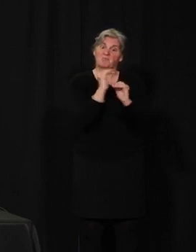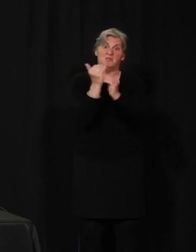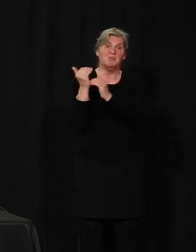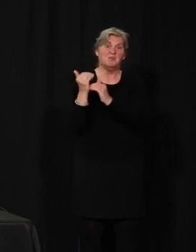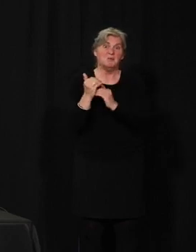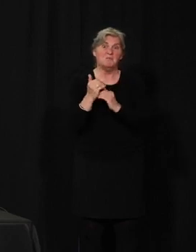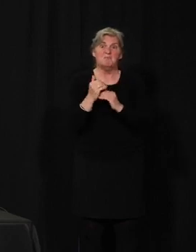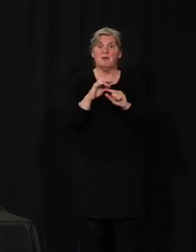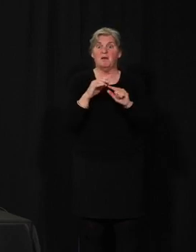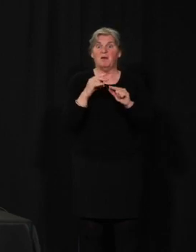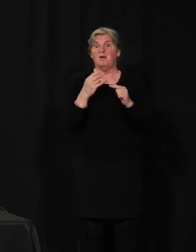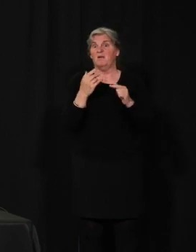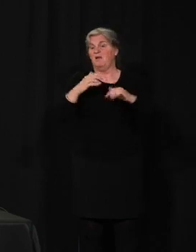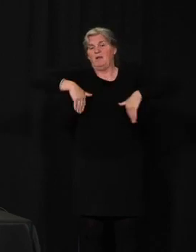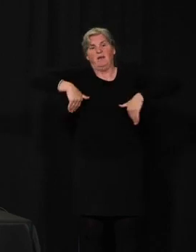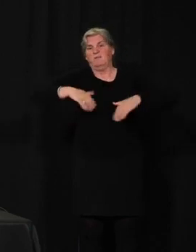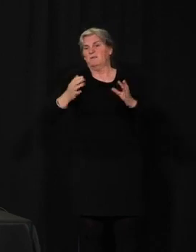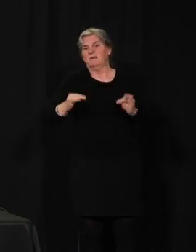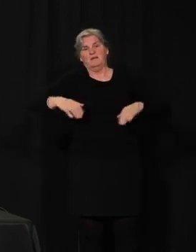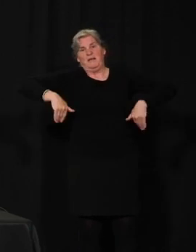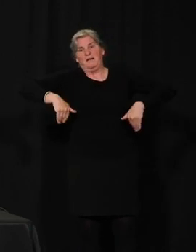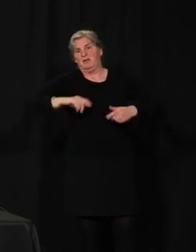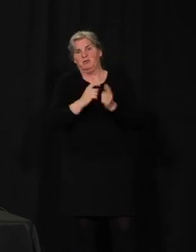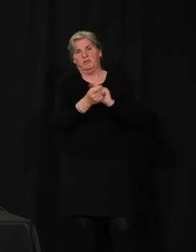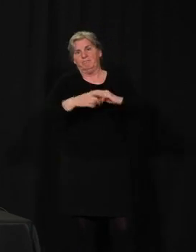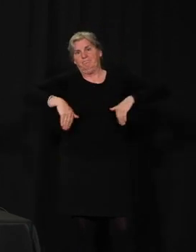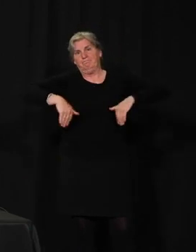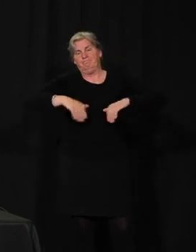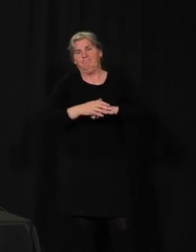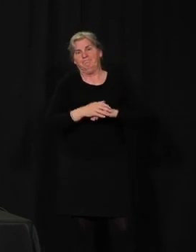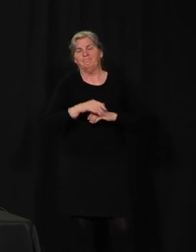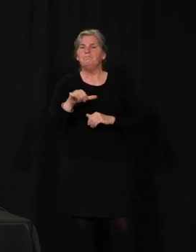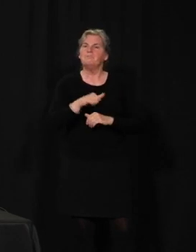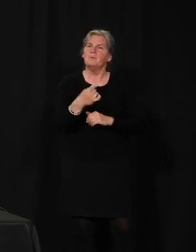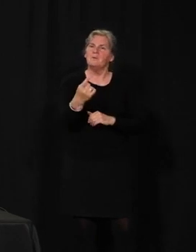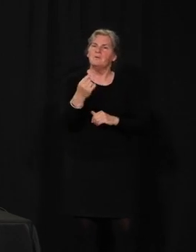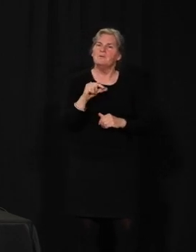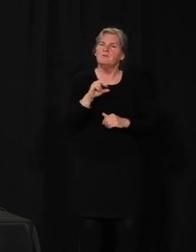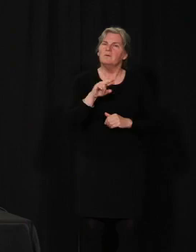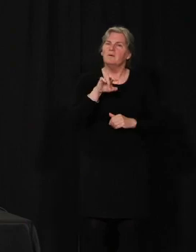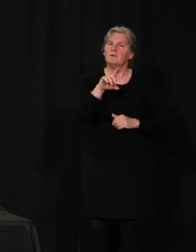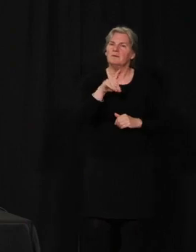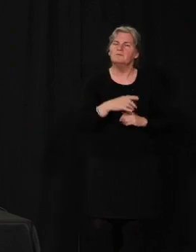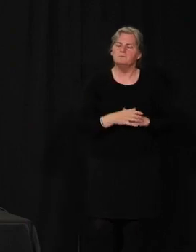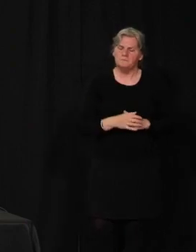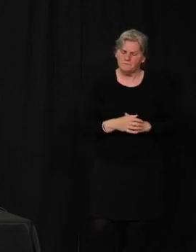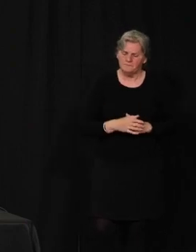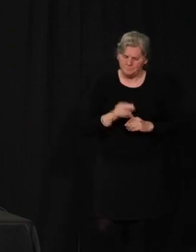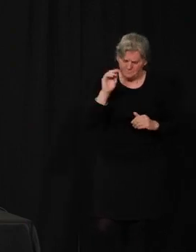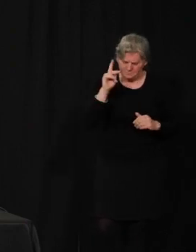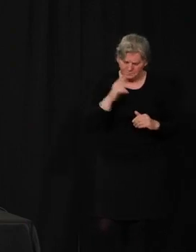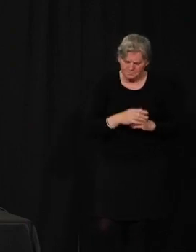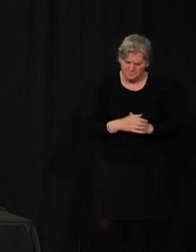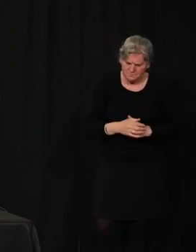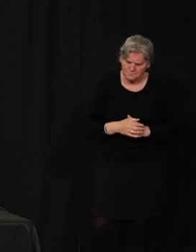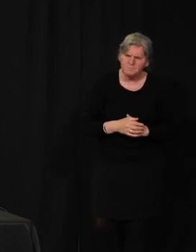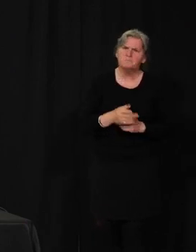to extend the 90 days. Pat: Next question? Reporter: All right.